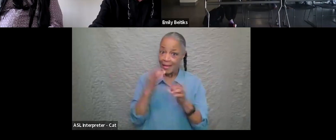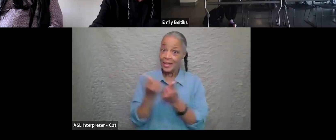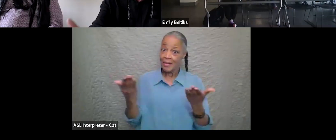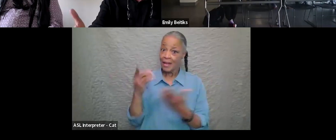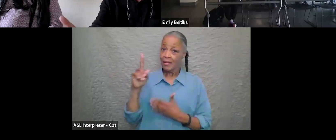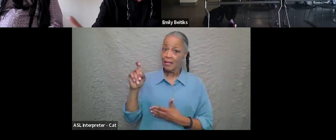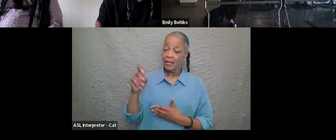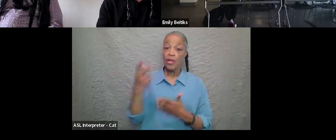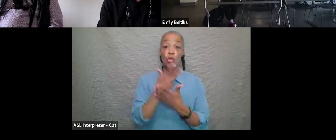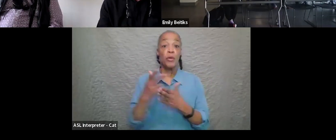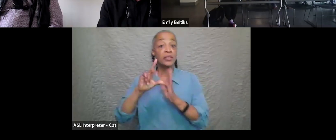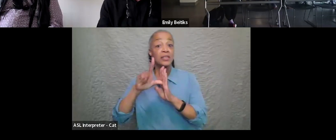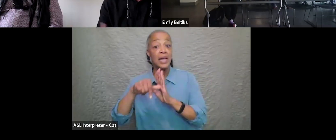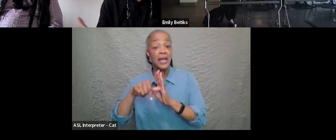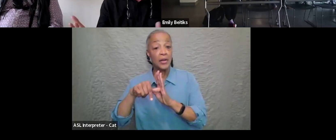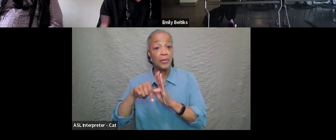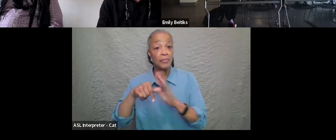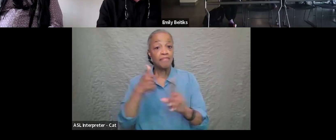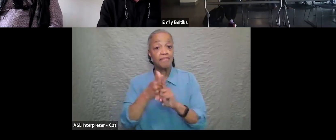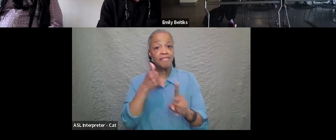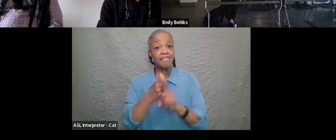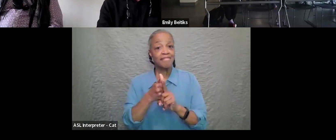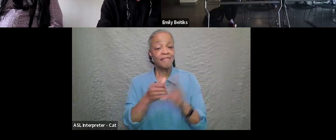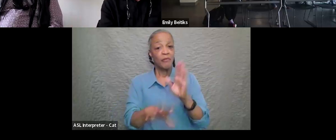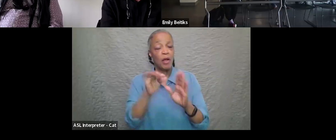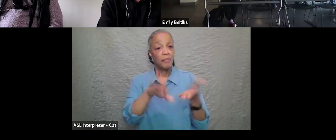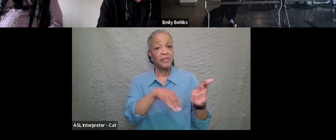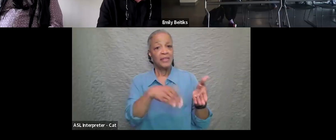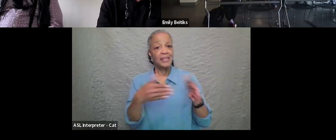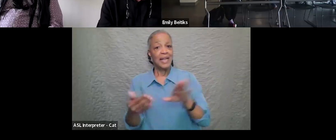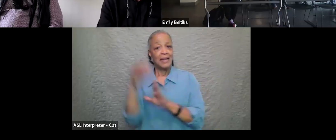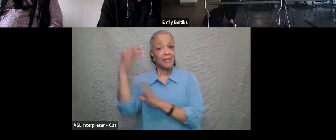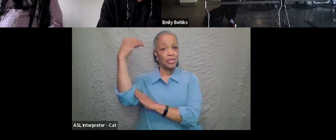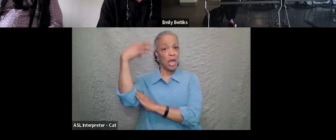And three weeks after that, he was found dead in the shower of his halfway house